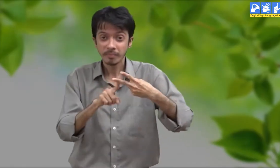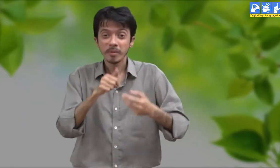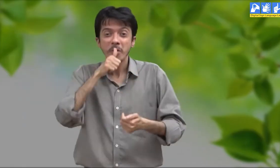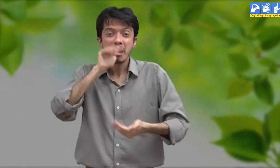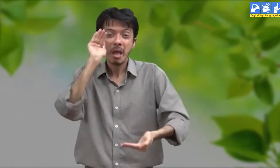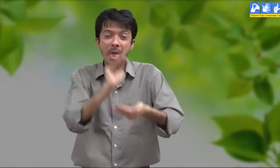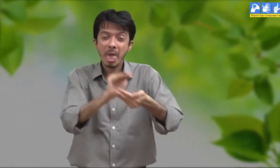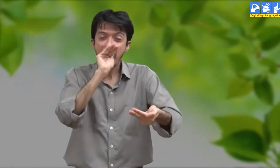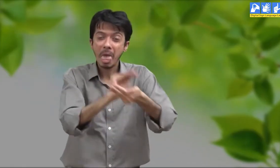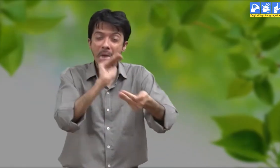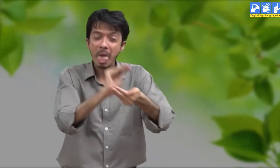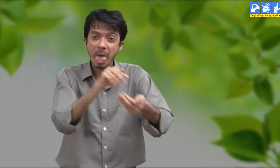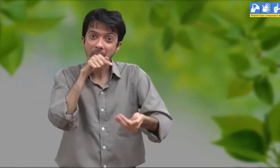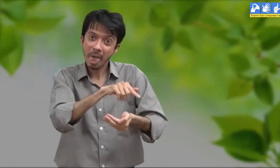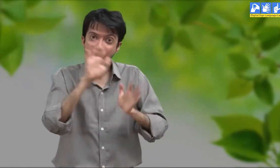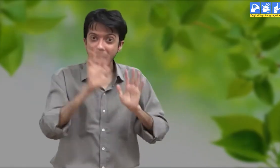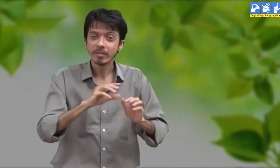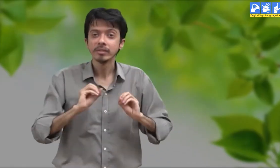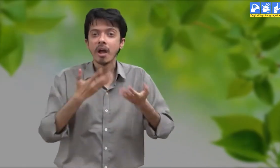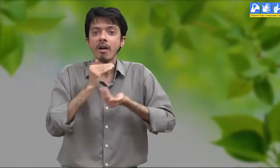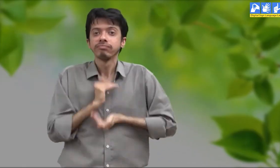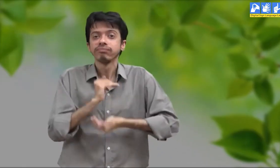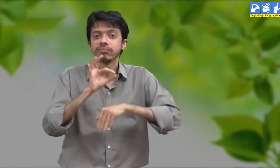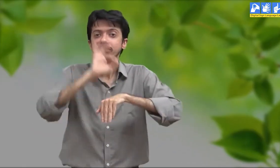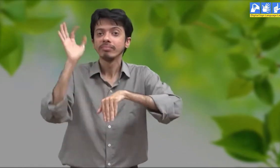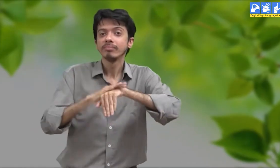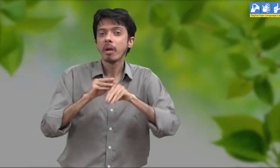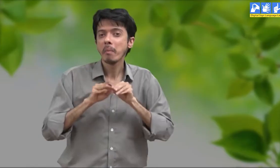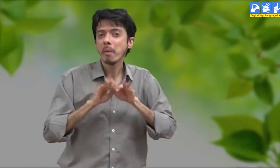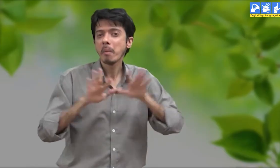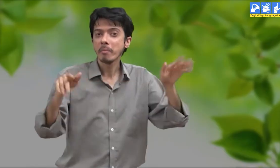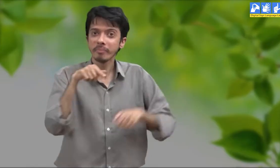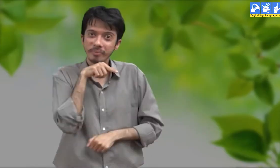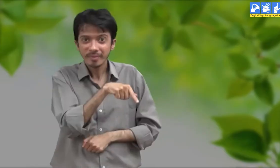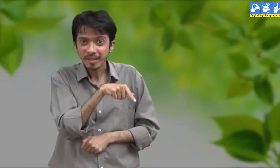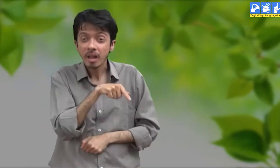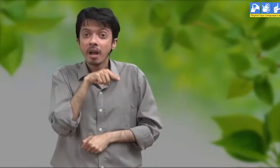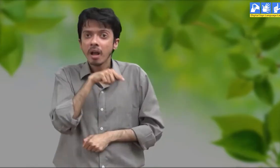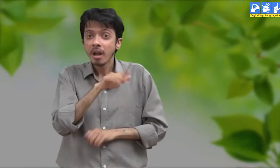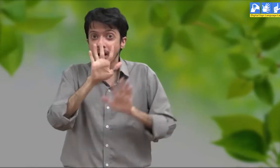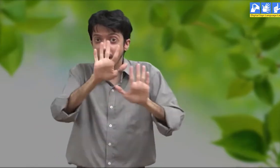Due to water evaporation stored water for long period can be the breeding sites for mosquitoes.